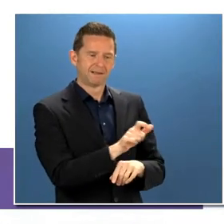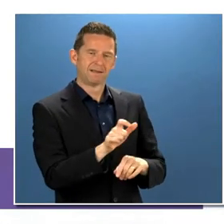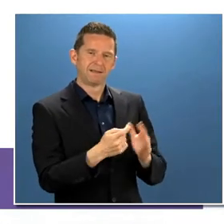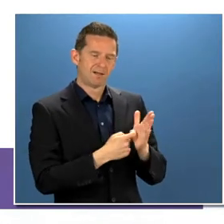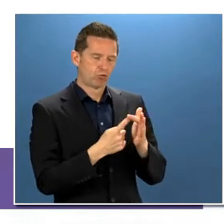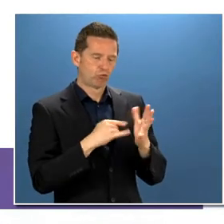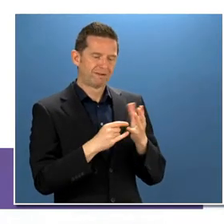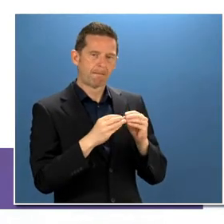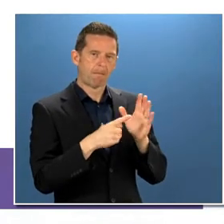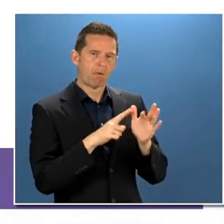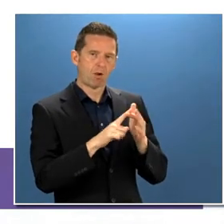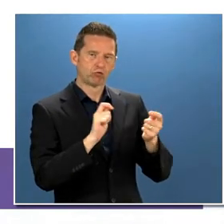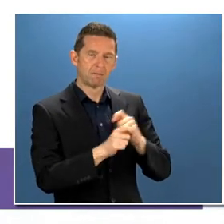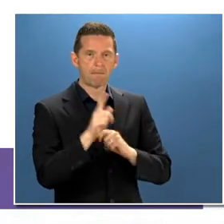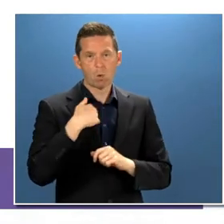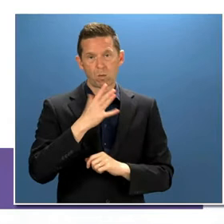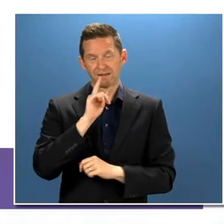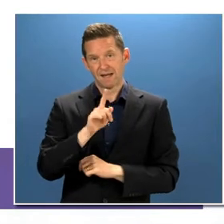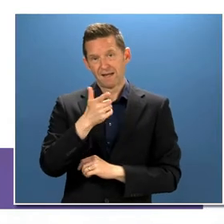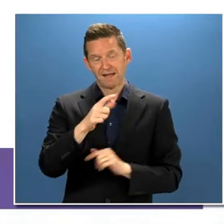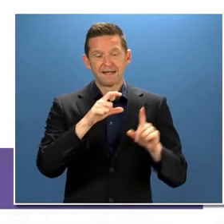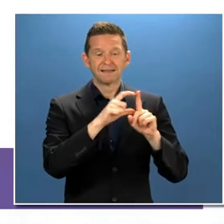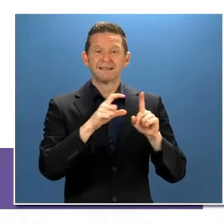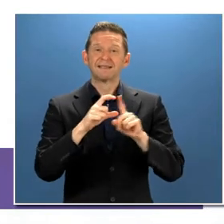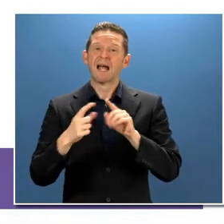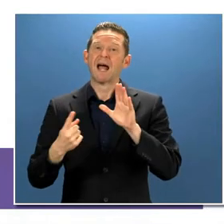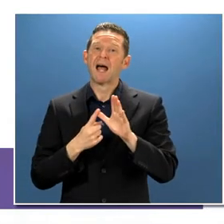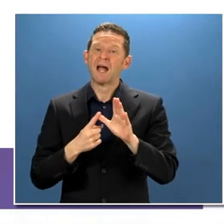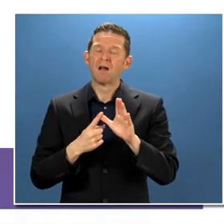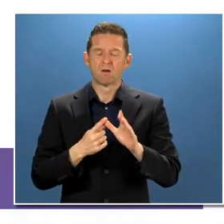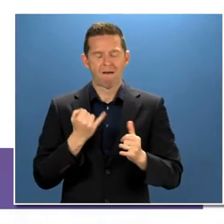Discrimination Act is extraordinarily difficult for a person without legal